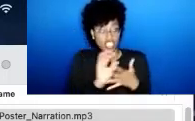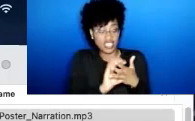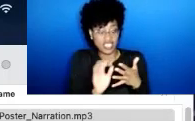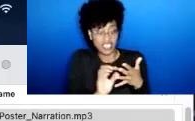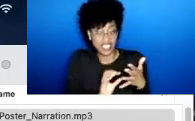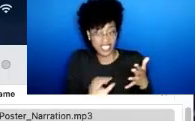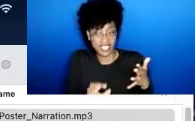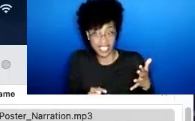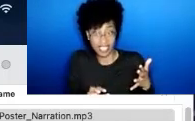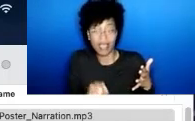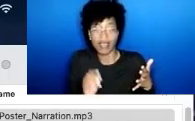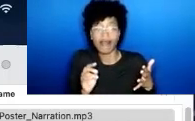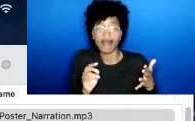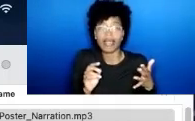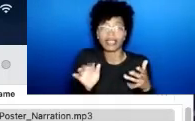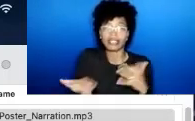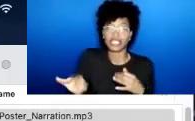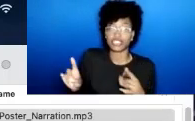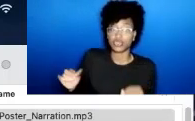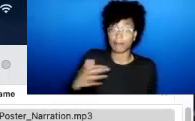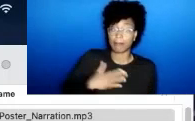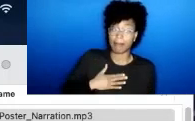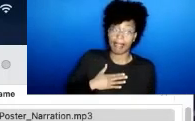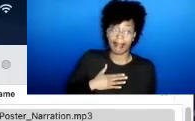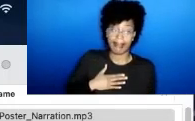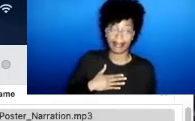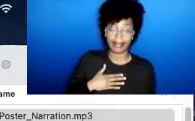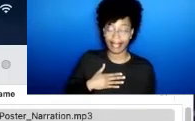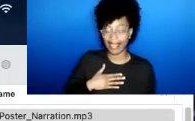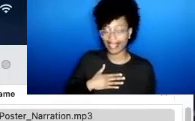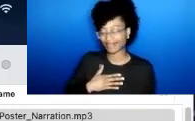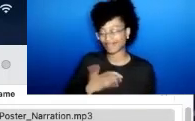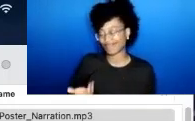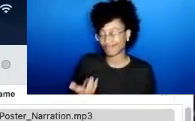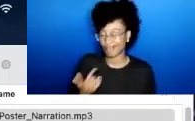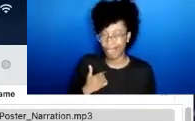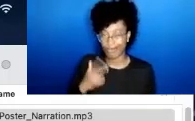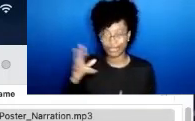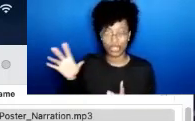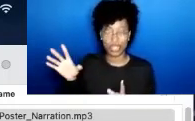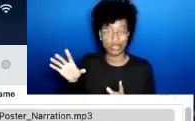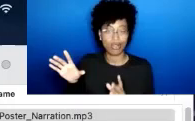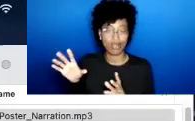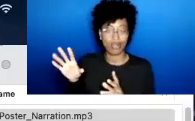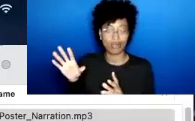do things the way I did wear I was loading up images kind of as I went along,